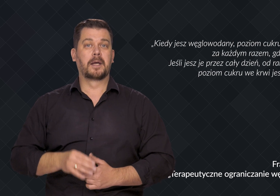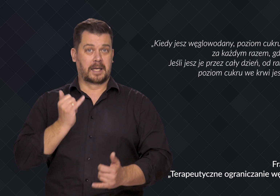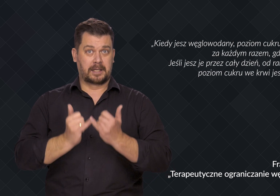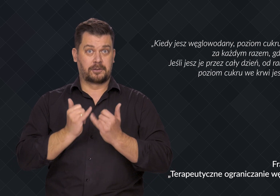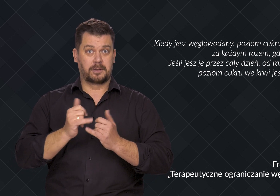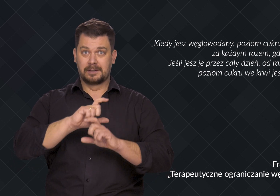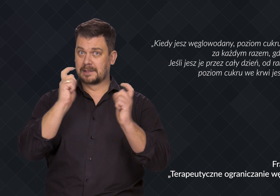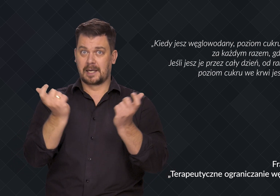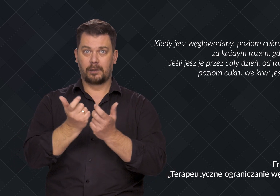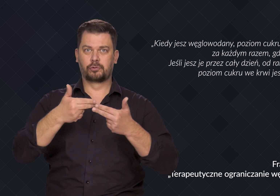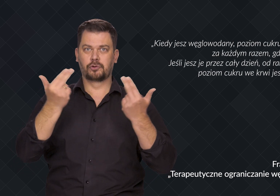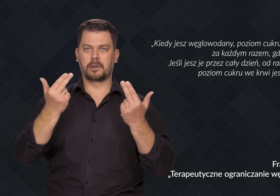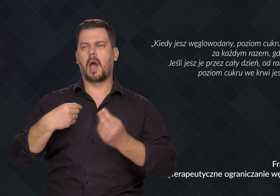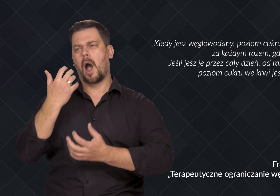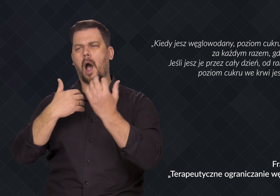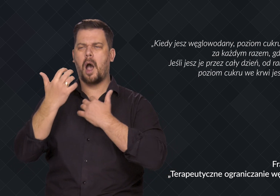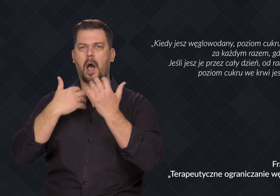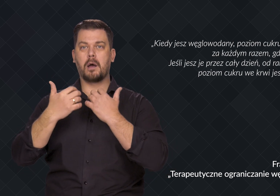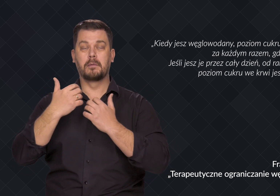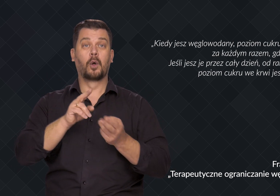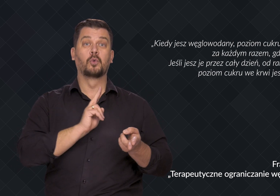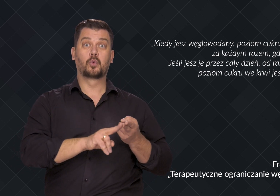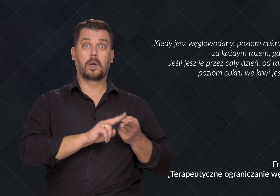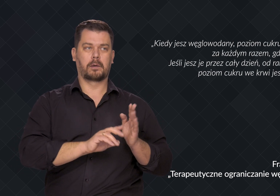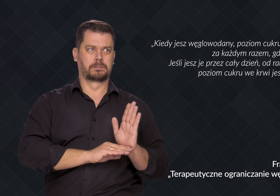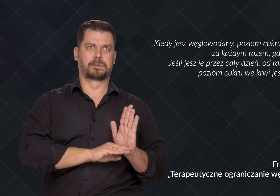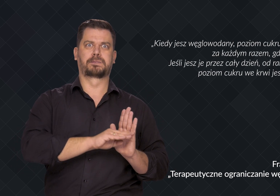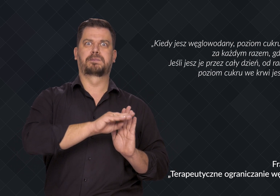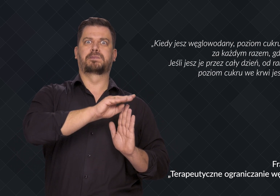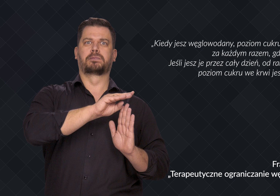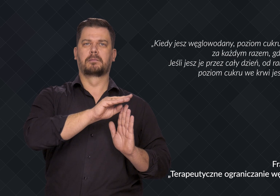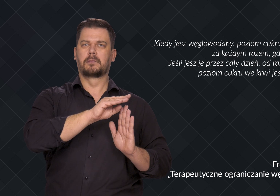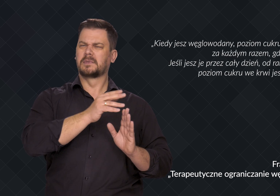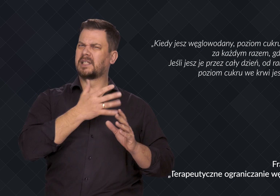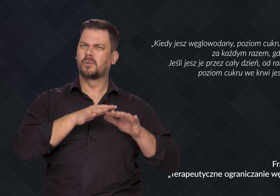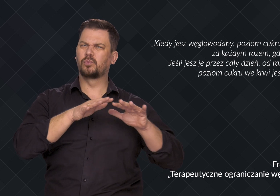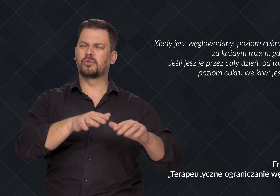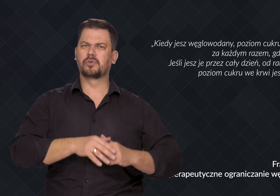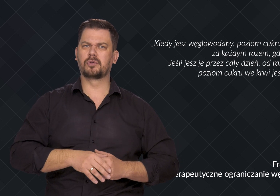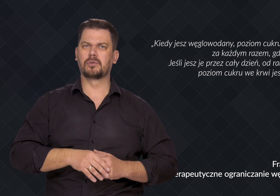If you eat them throughout the day, from morning to evening, your blood sugar level remains high.